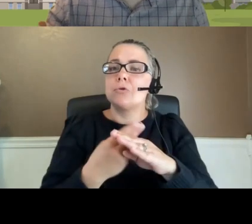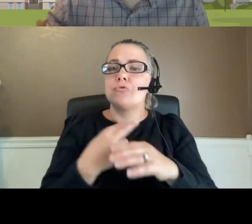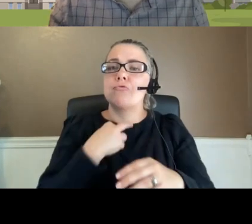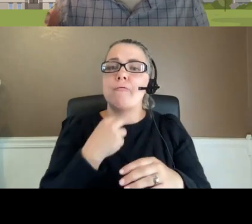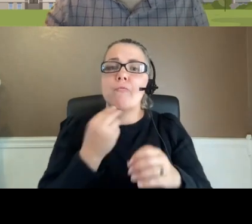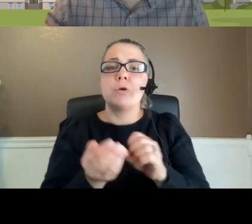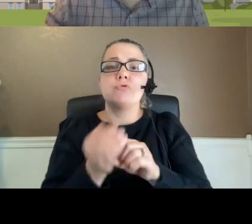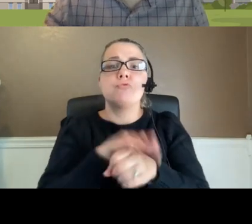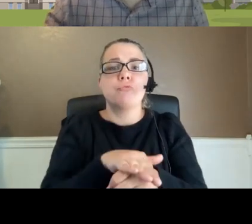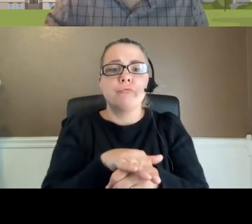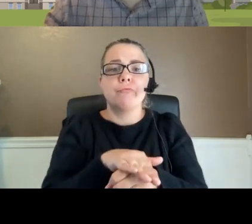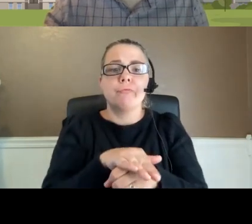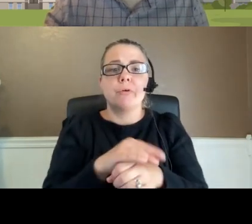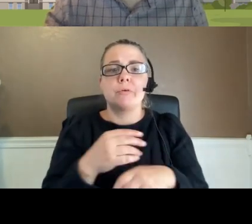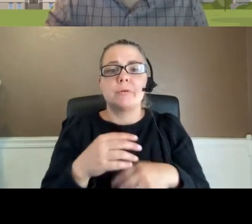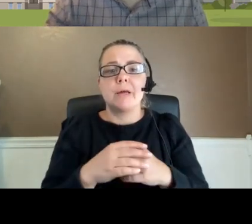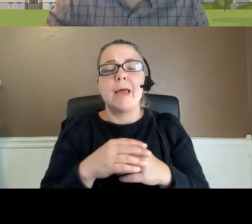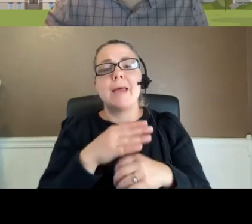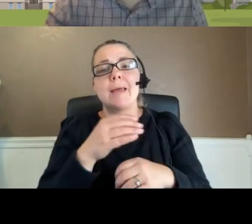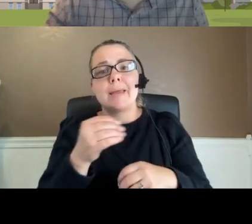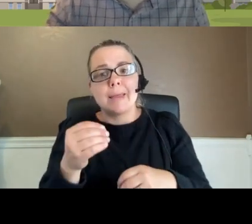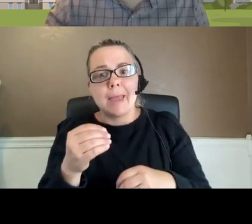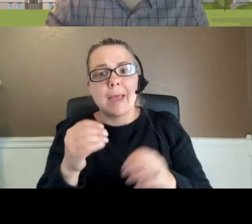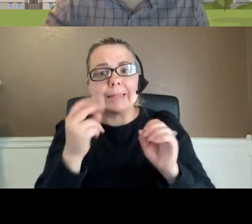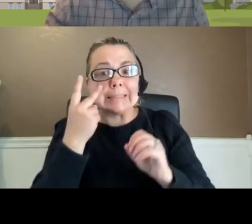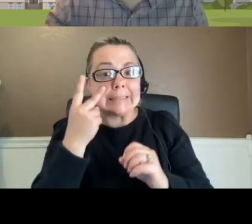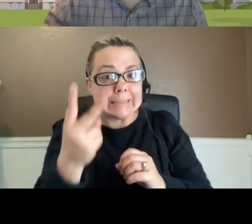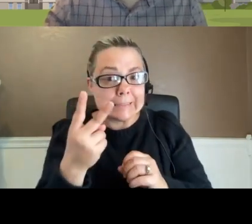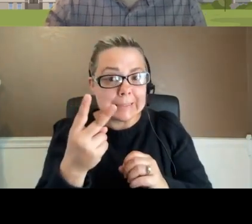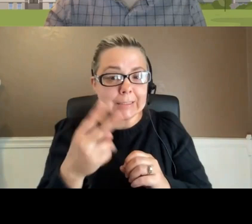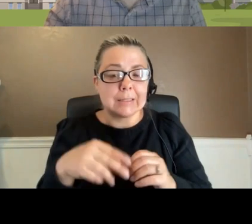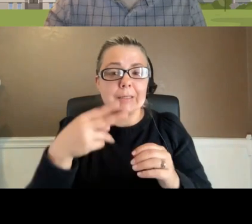see the regions, to see the headings, and see how they align with the visual presentation